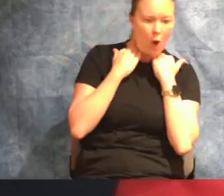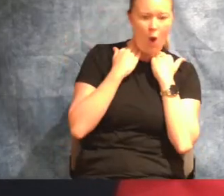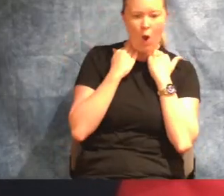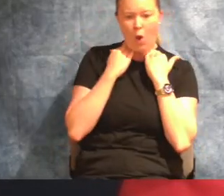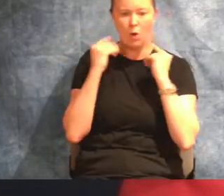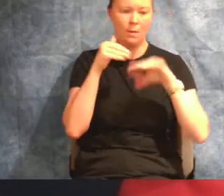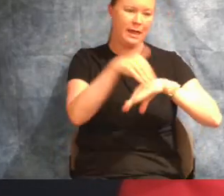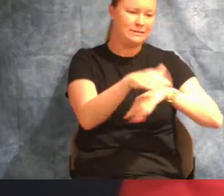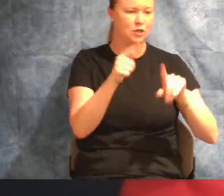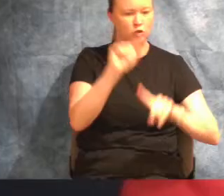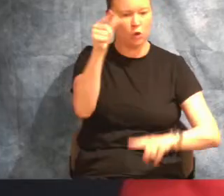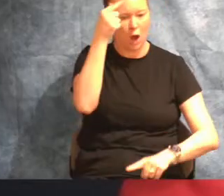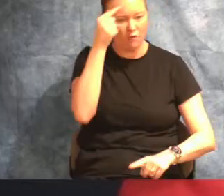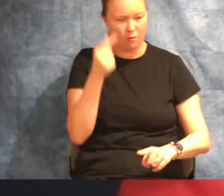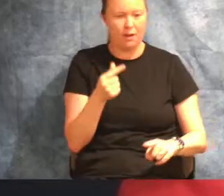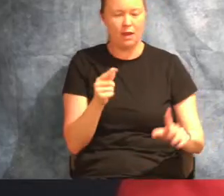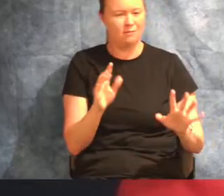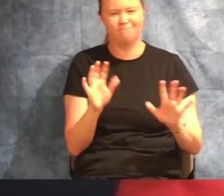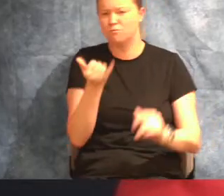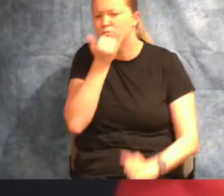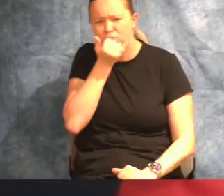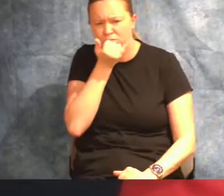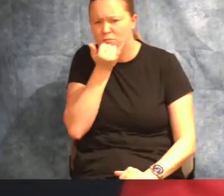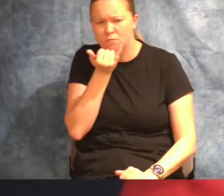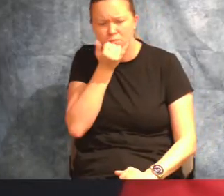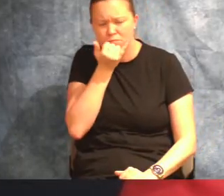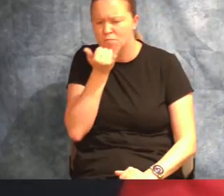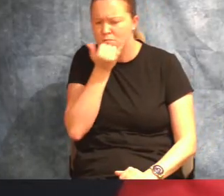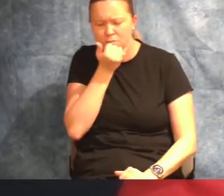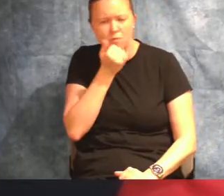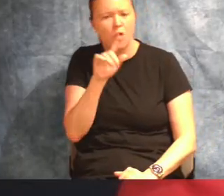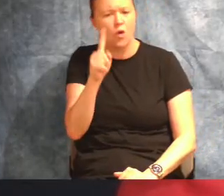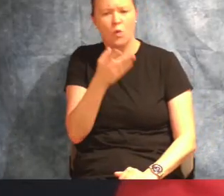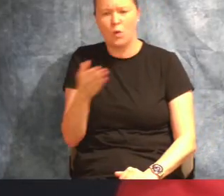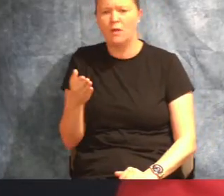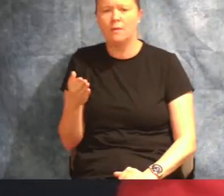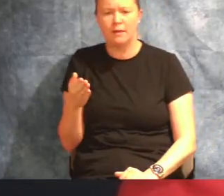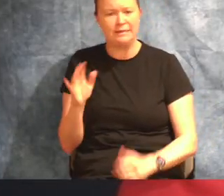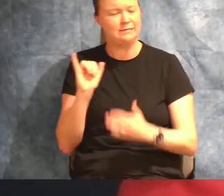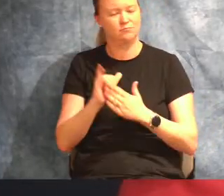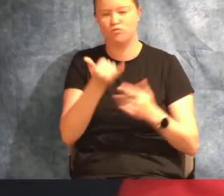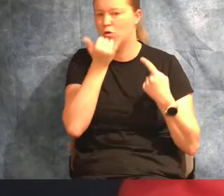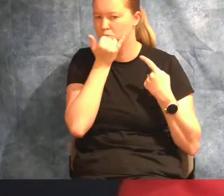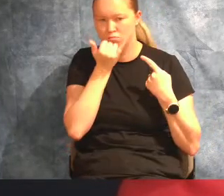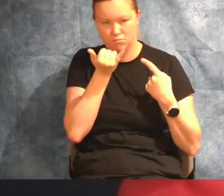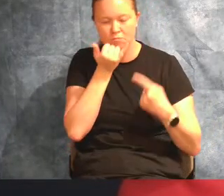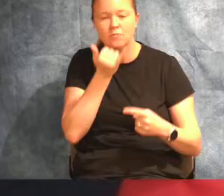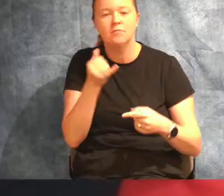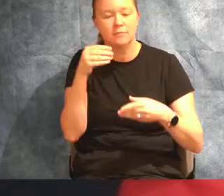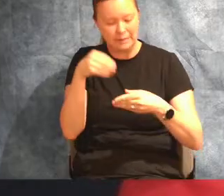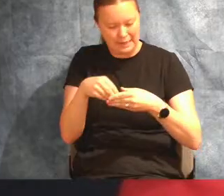government. That's just wrong. And that's one of the things that's wrong in our community. I mean,